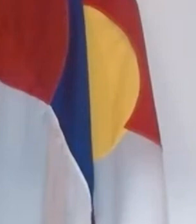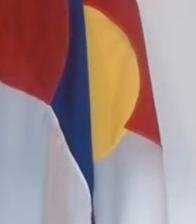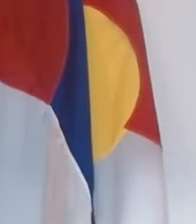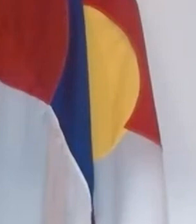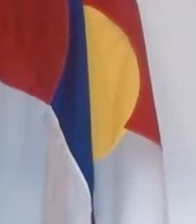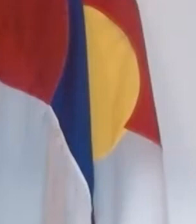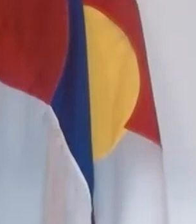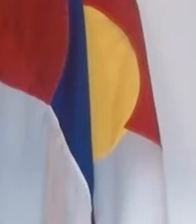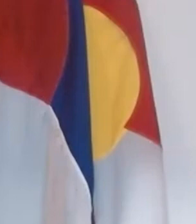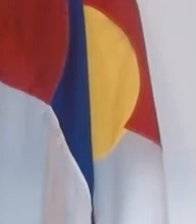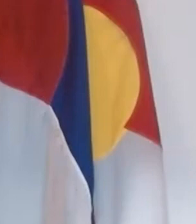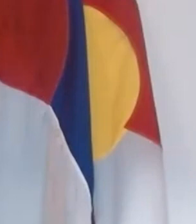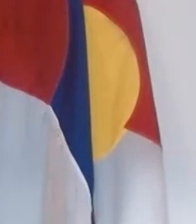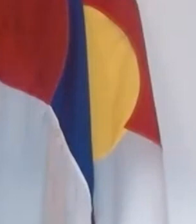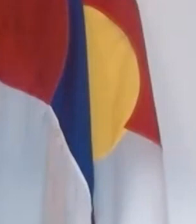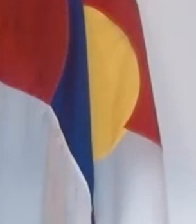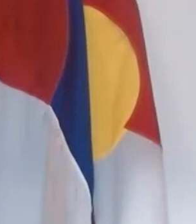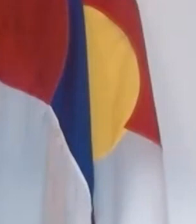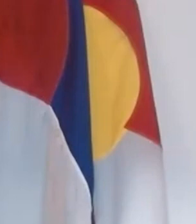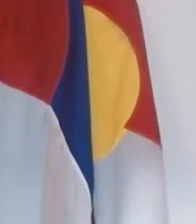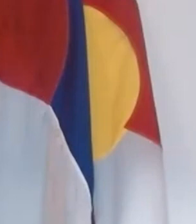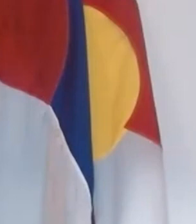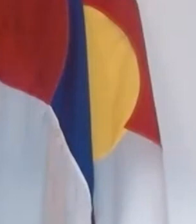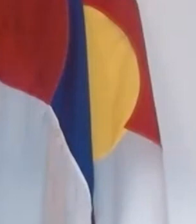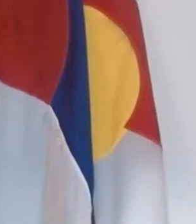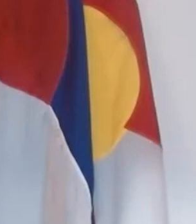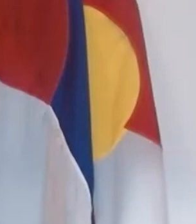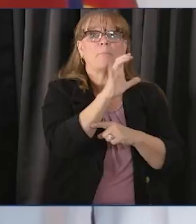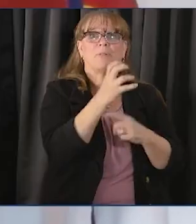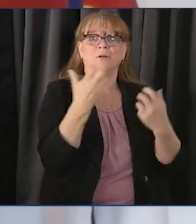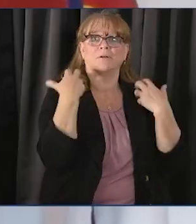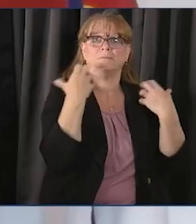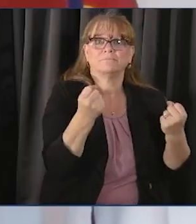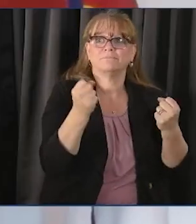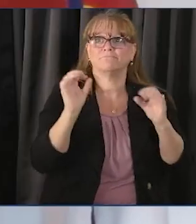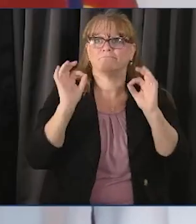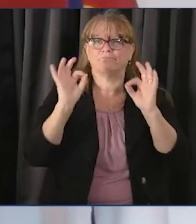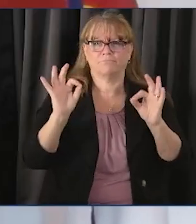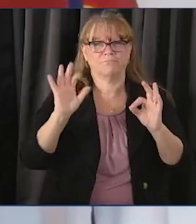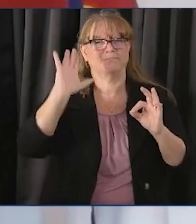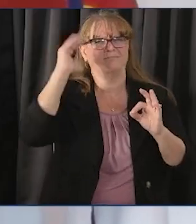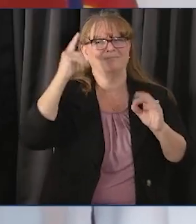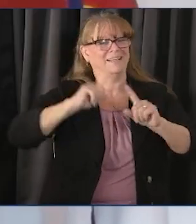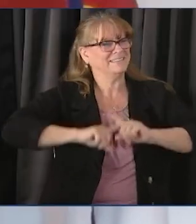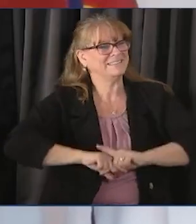But next year, I know we'll be together again, linked arm and arm, volunteering, enjoying